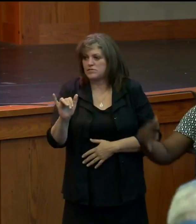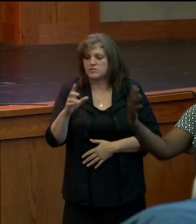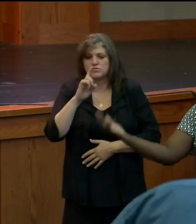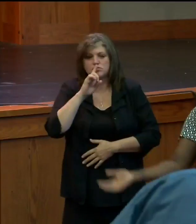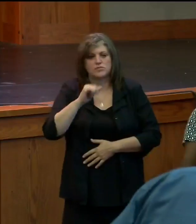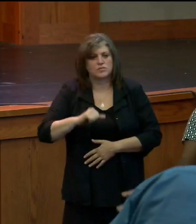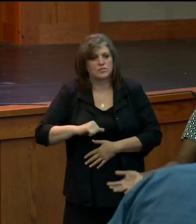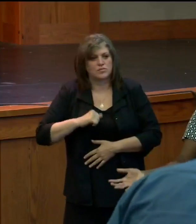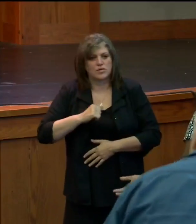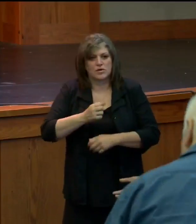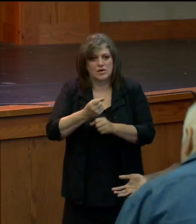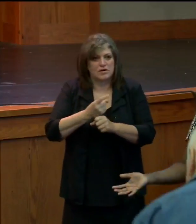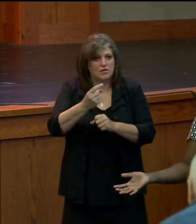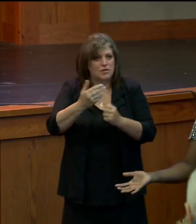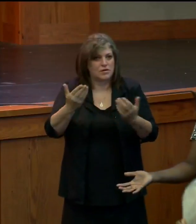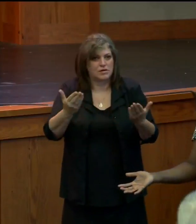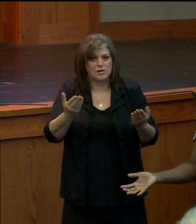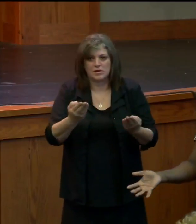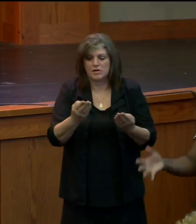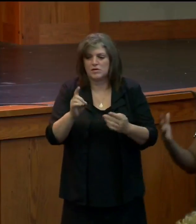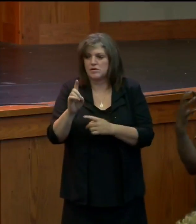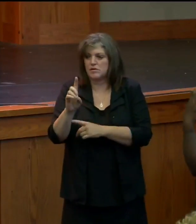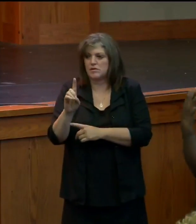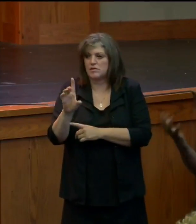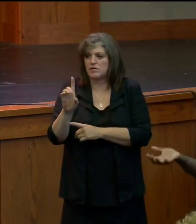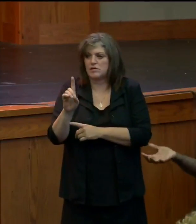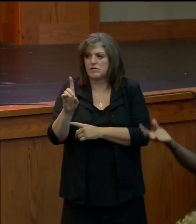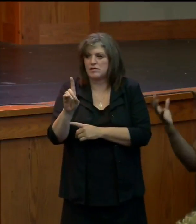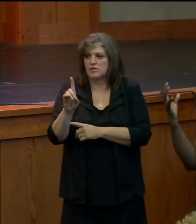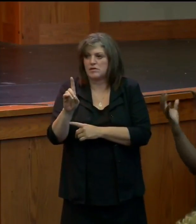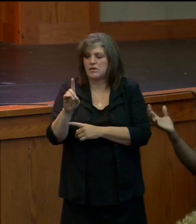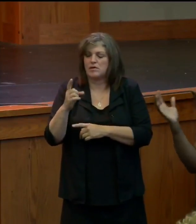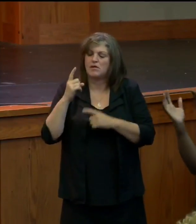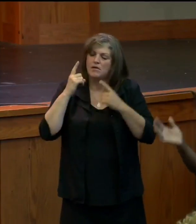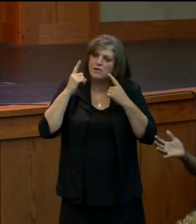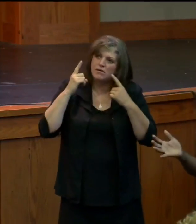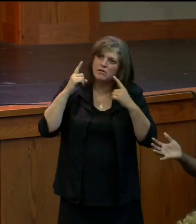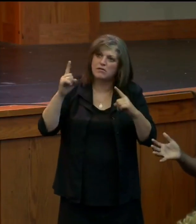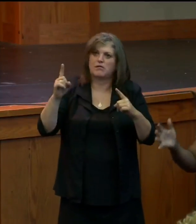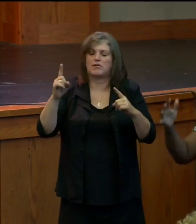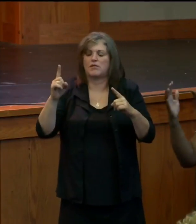PROUD THAT EVERYONE HERE IN D.C. IS FINALLY GETTING THE STATEHOOD